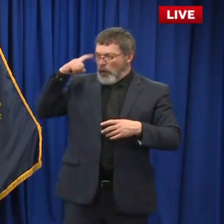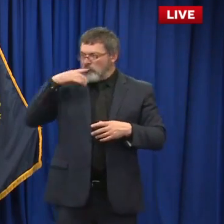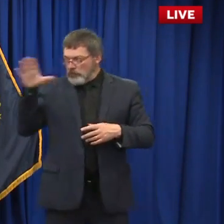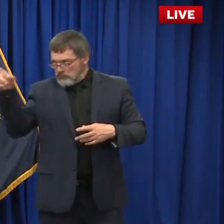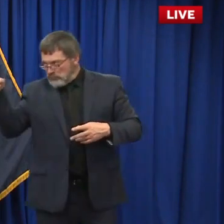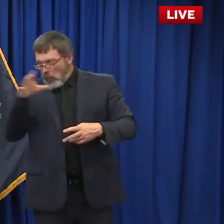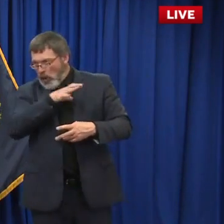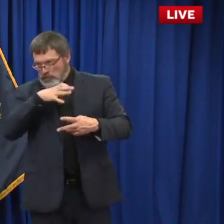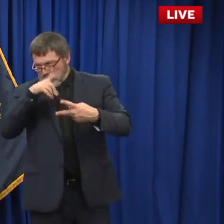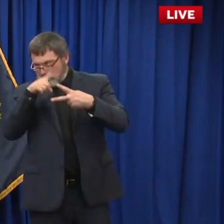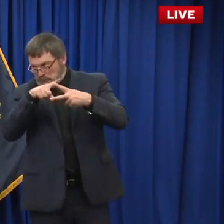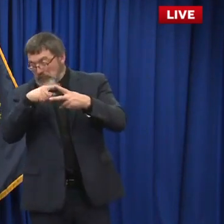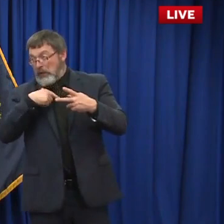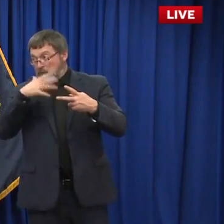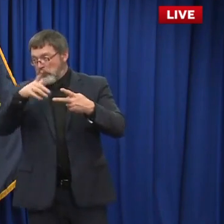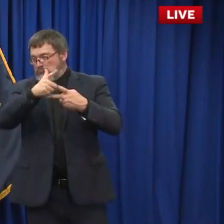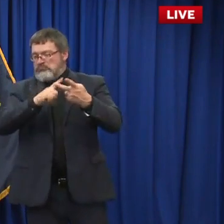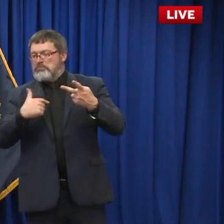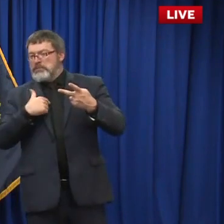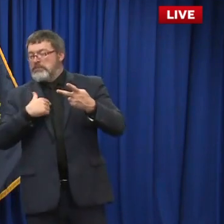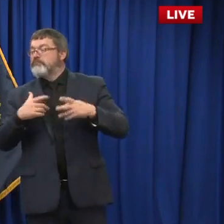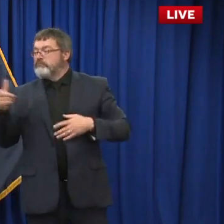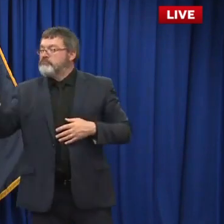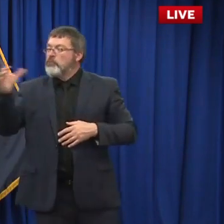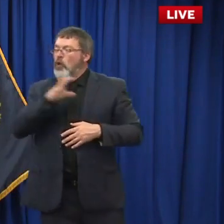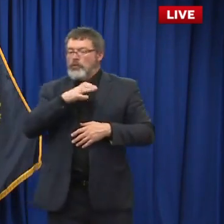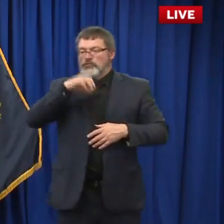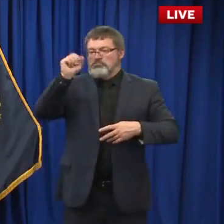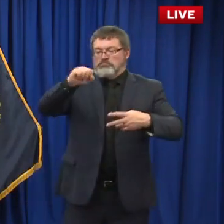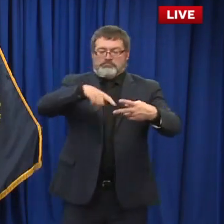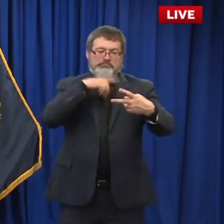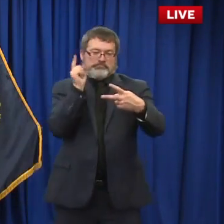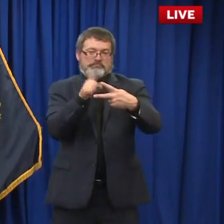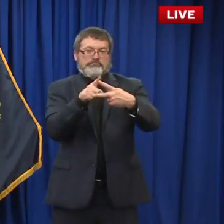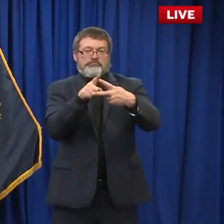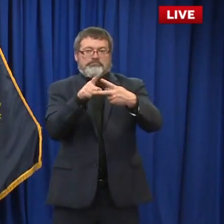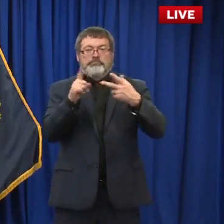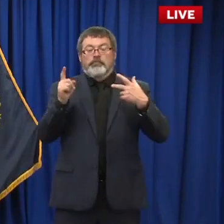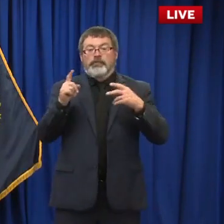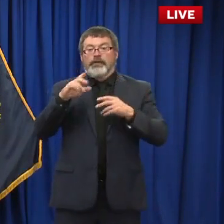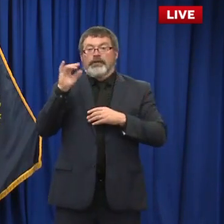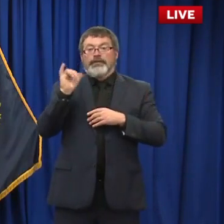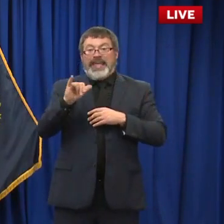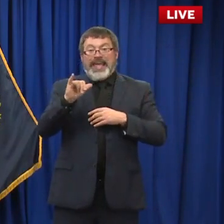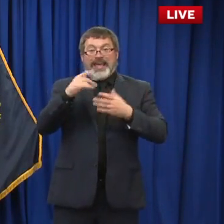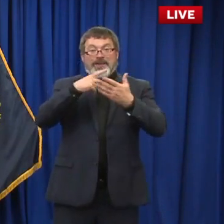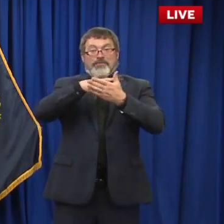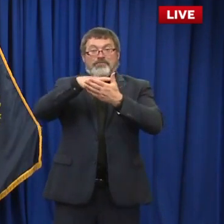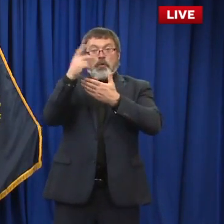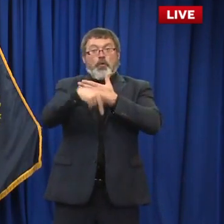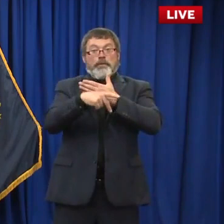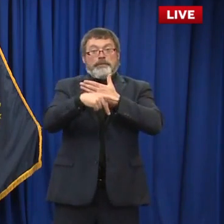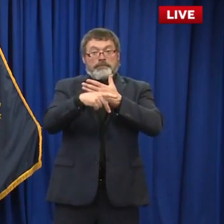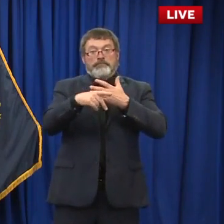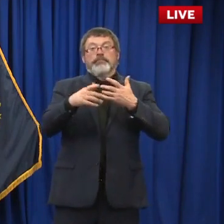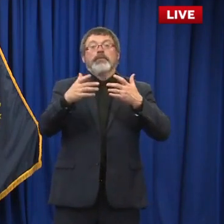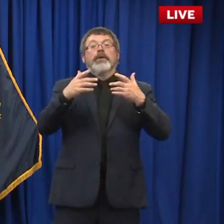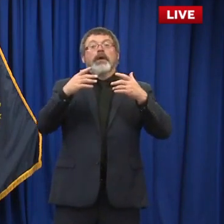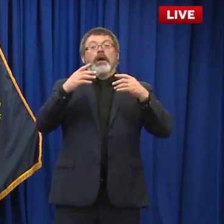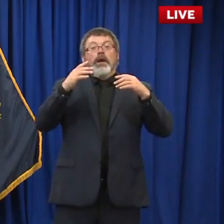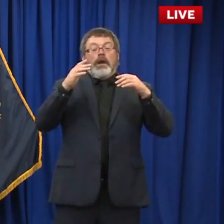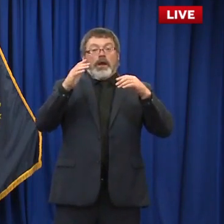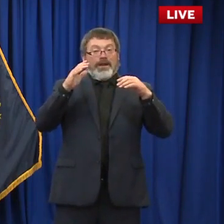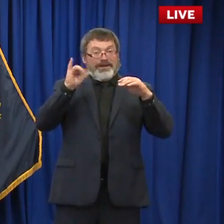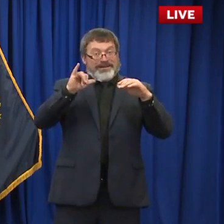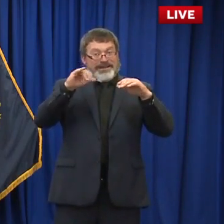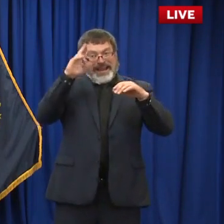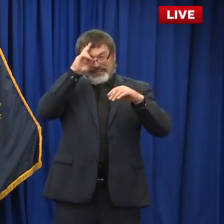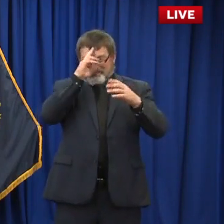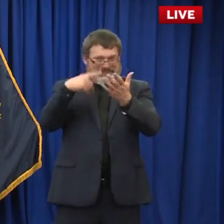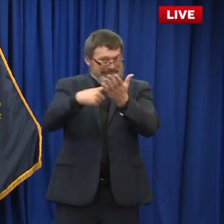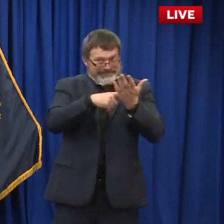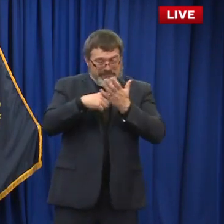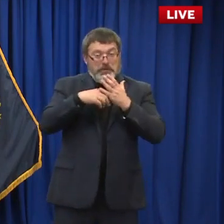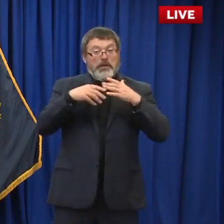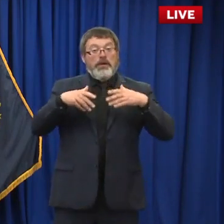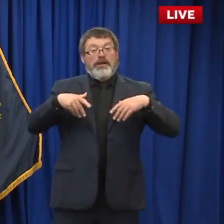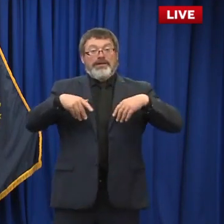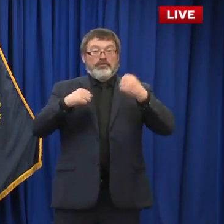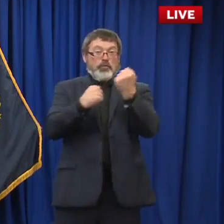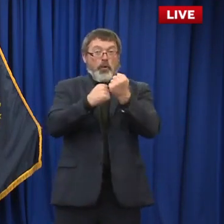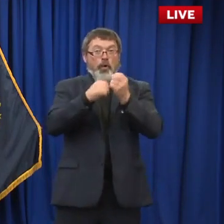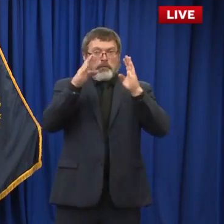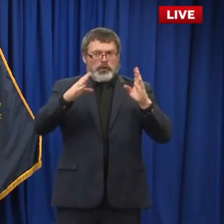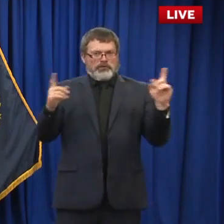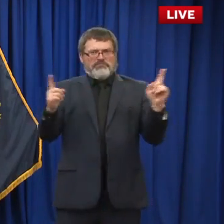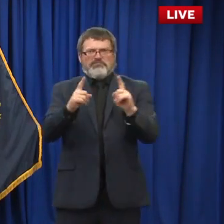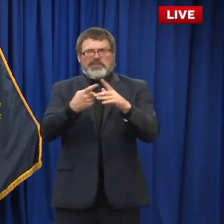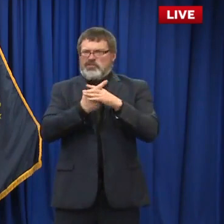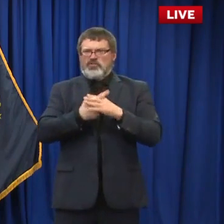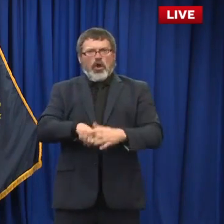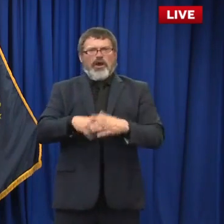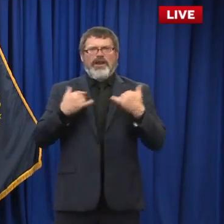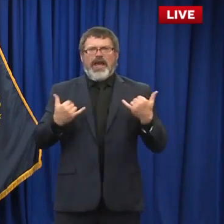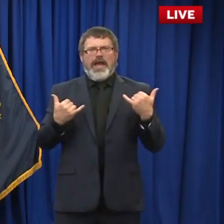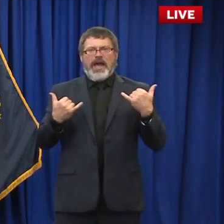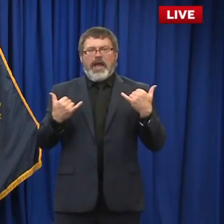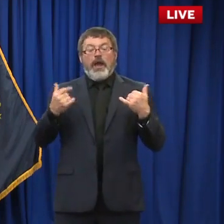WOULD THAT BE -- >> SO THE SUPPORT PERSON AND THE ACUTE CARE HOSPITAL SAYING, I WOULD SAY THAT, YOU KNOW, IT DEFINITELY IS EFFECTIVE PEOPLE.